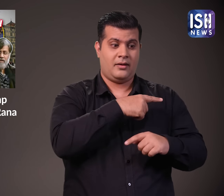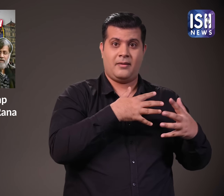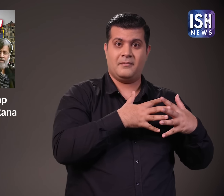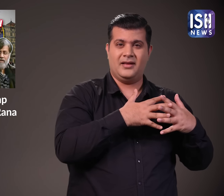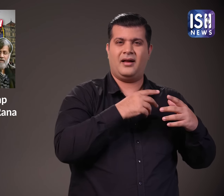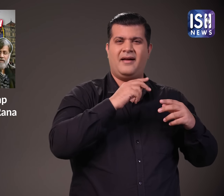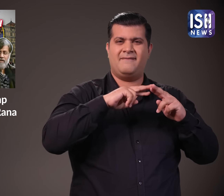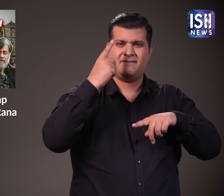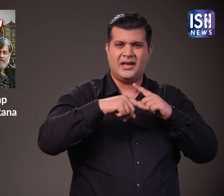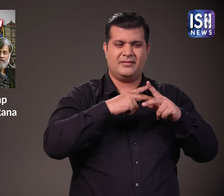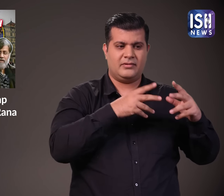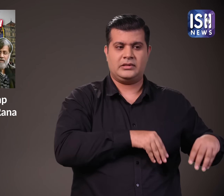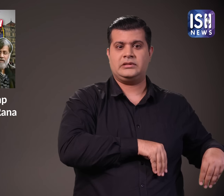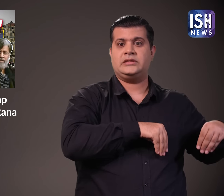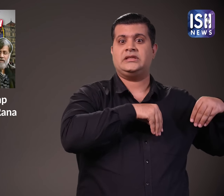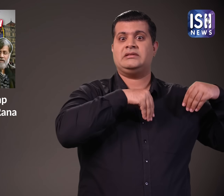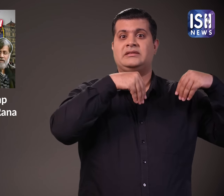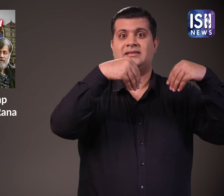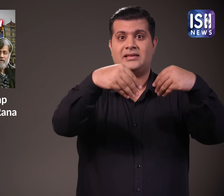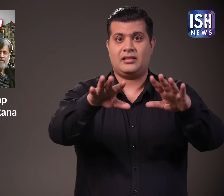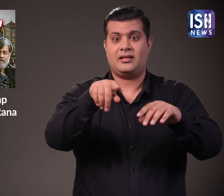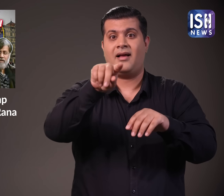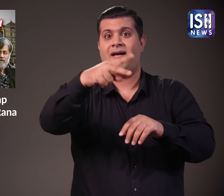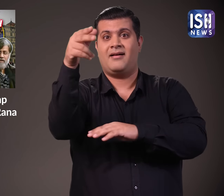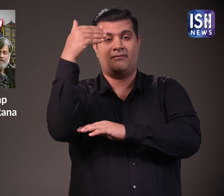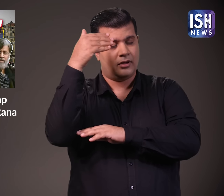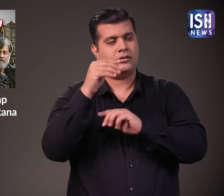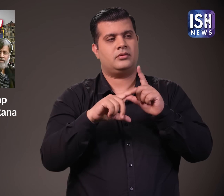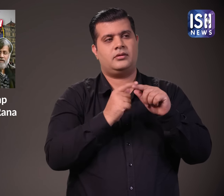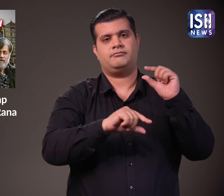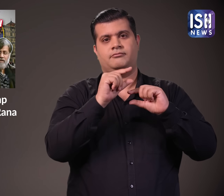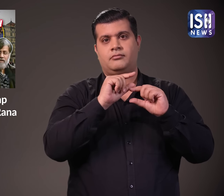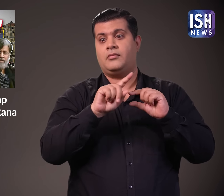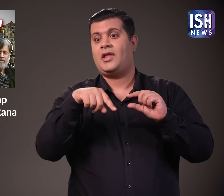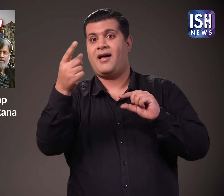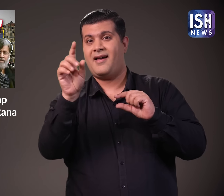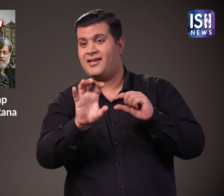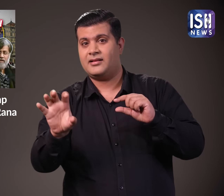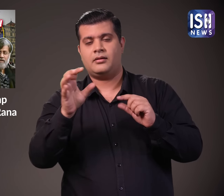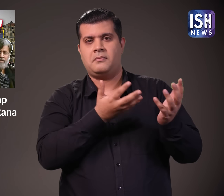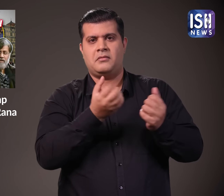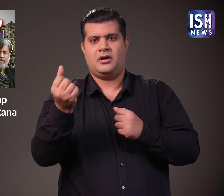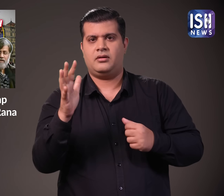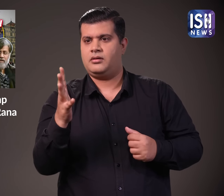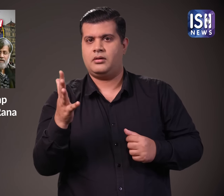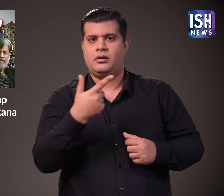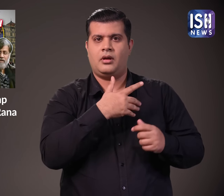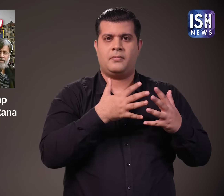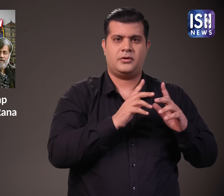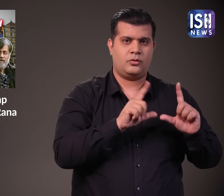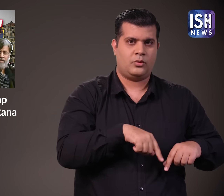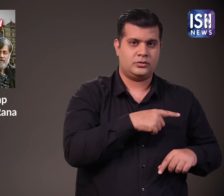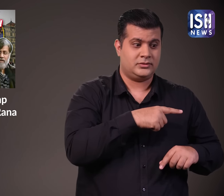People may not buy US goods due to higher tariffs, leading to losses for the US.